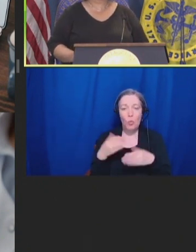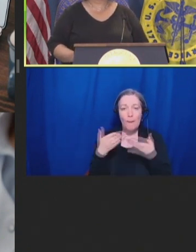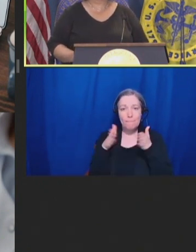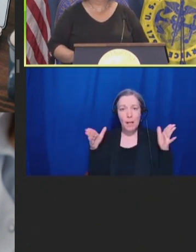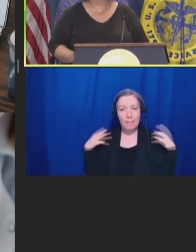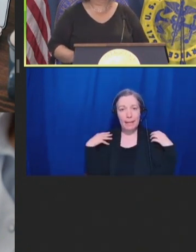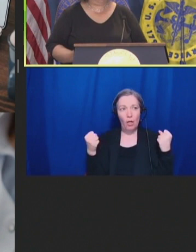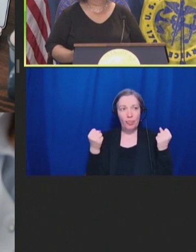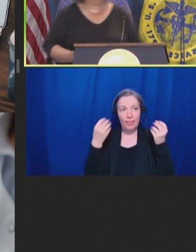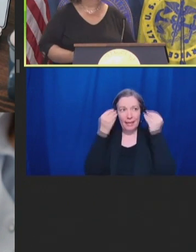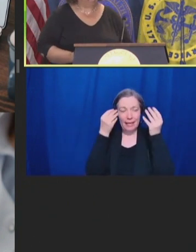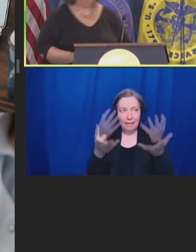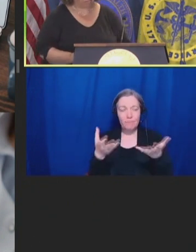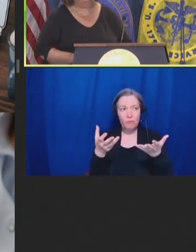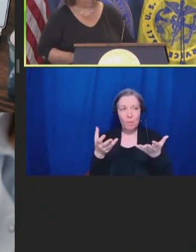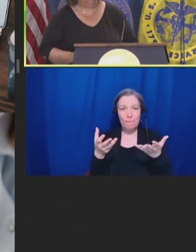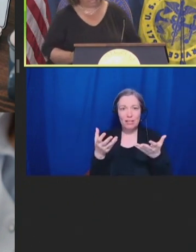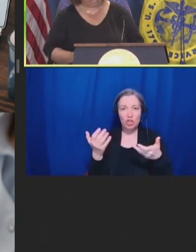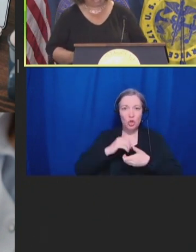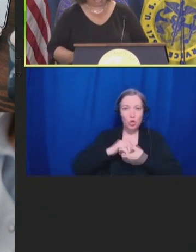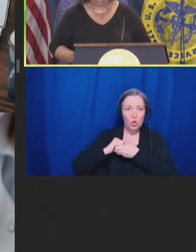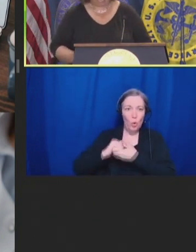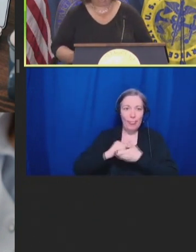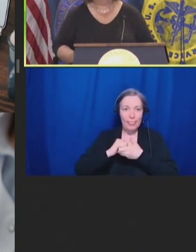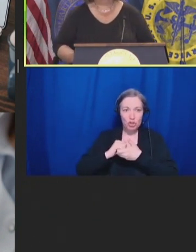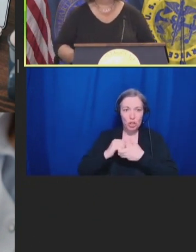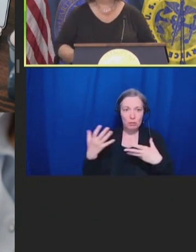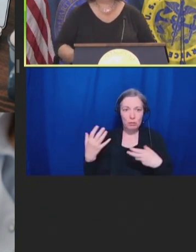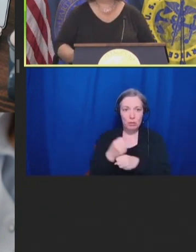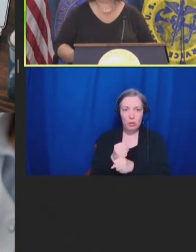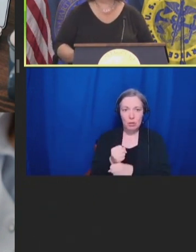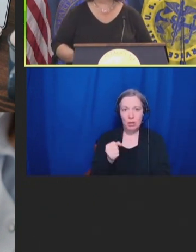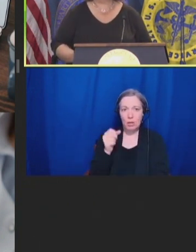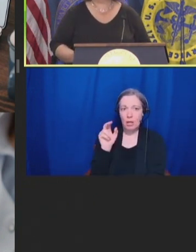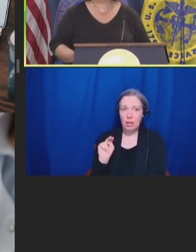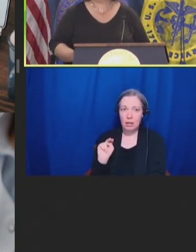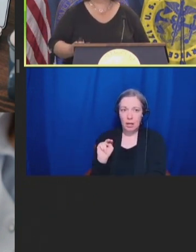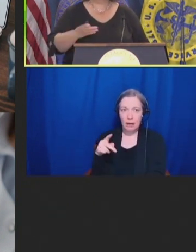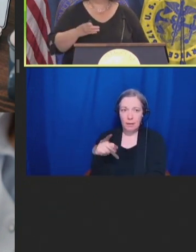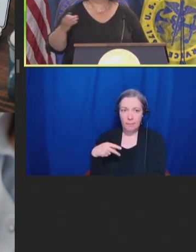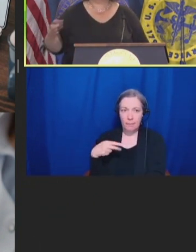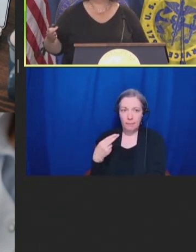NPHIC, along with CDC, to do some public opinion polling. And we did this project